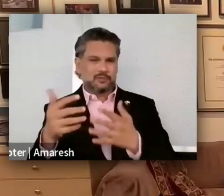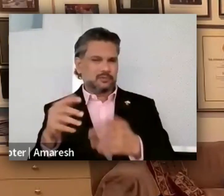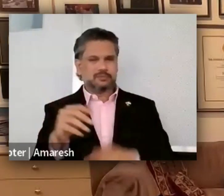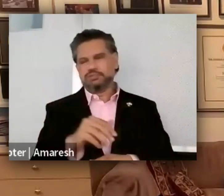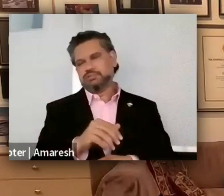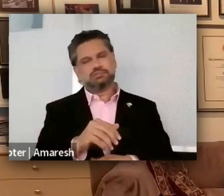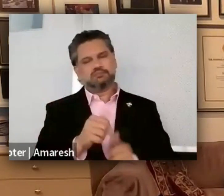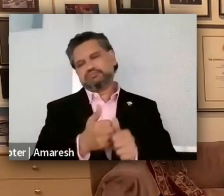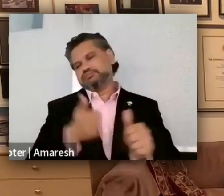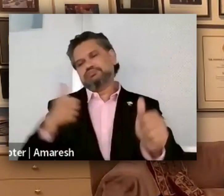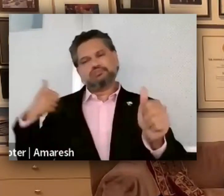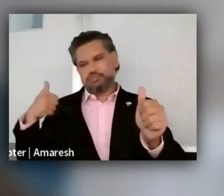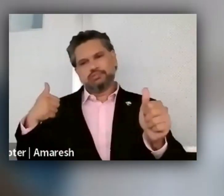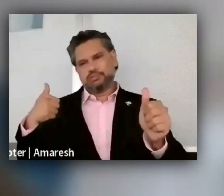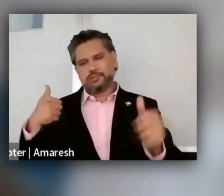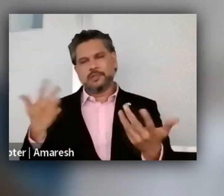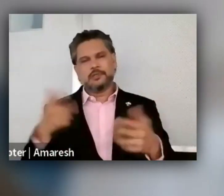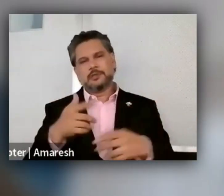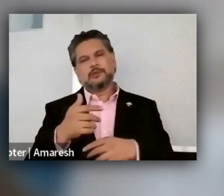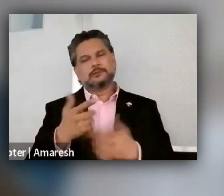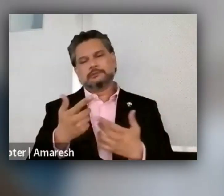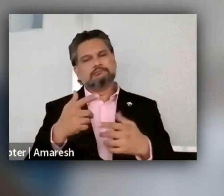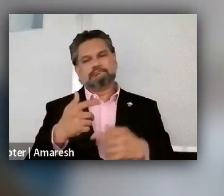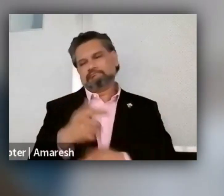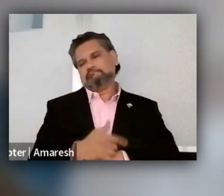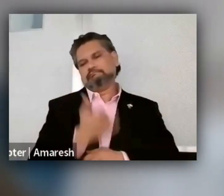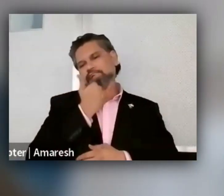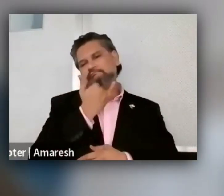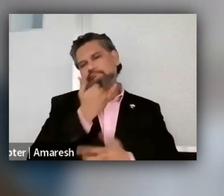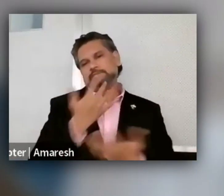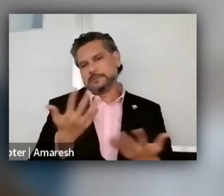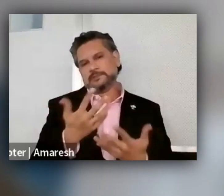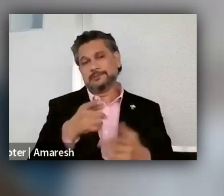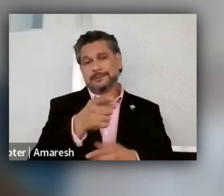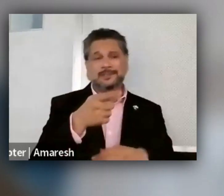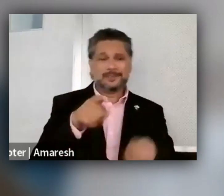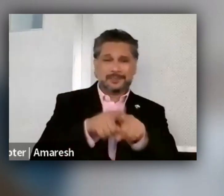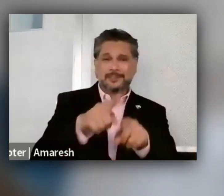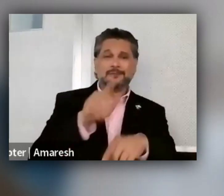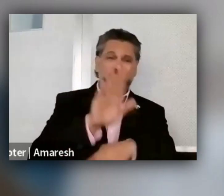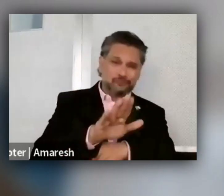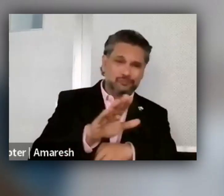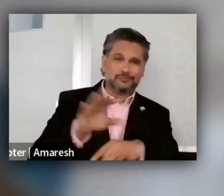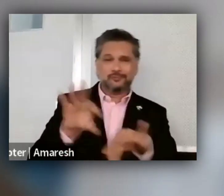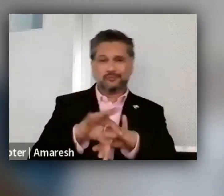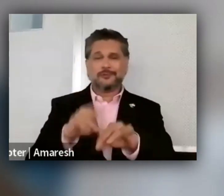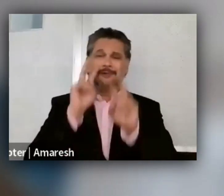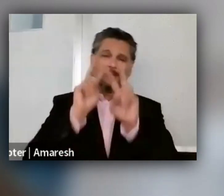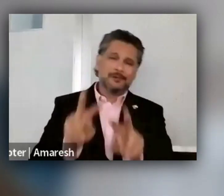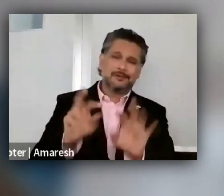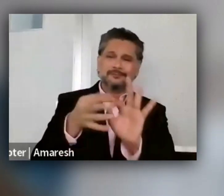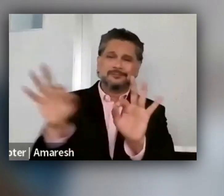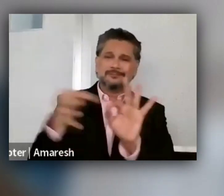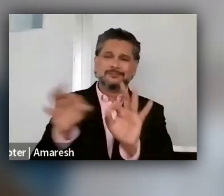And the mistakes that makes funny the conversation between you and your wife when they applies to a